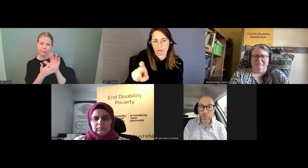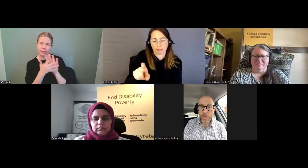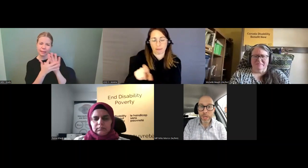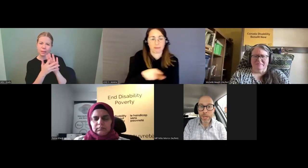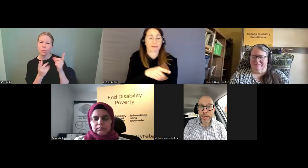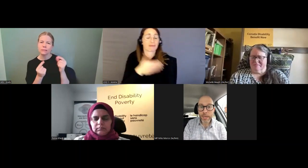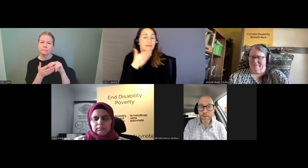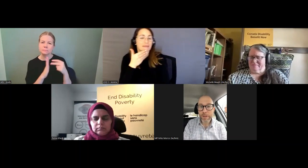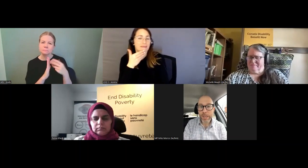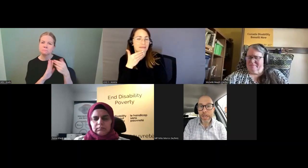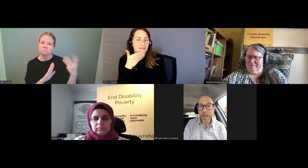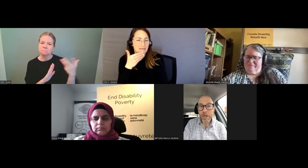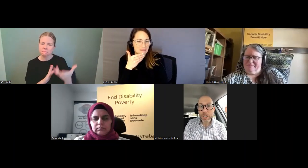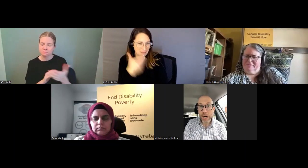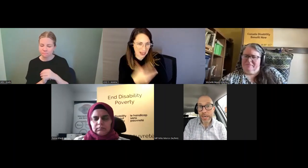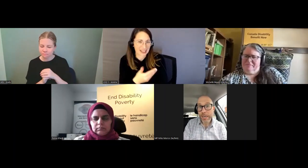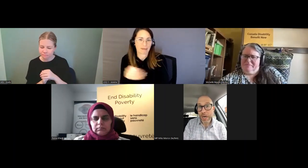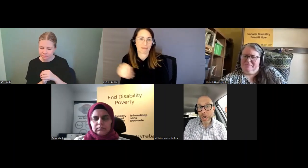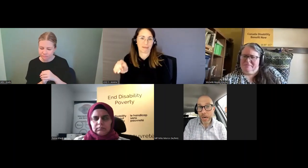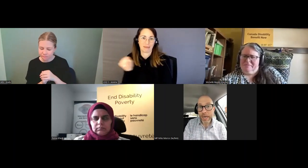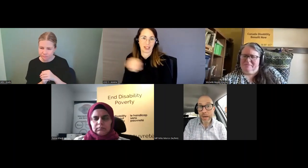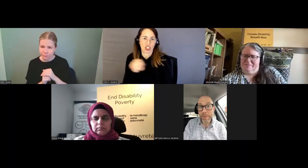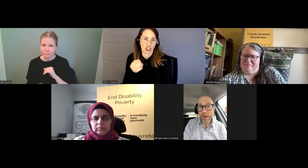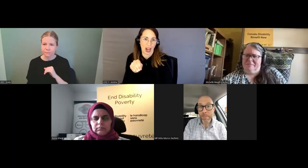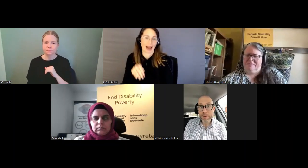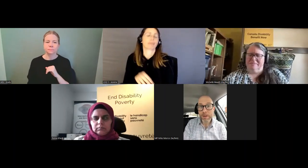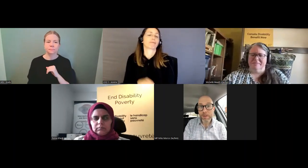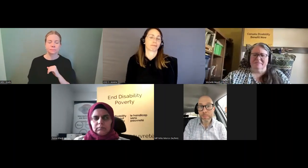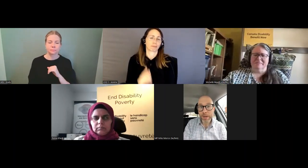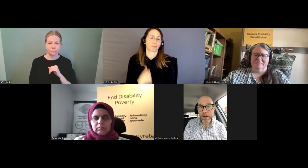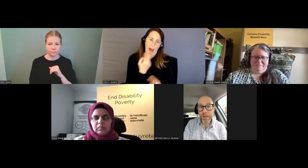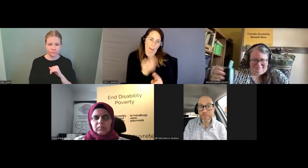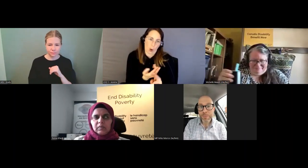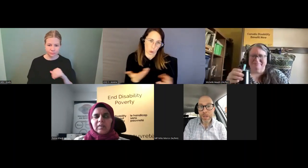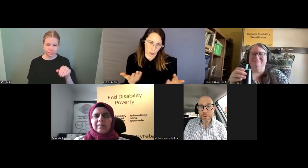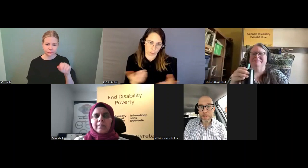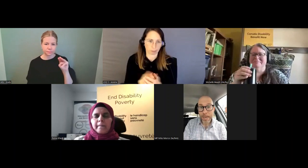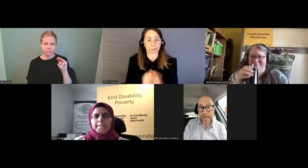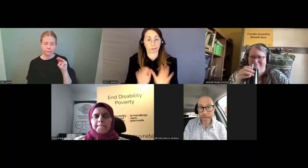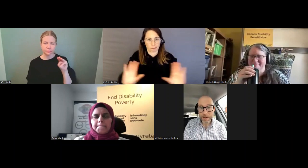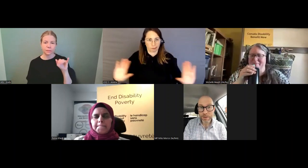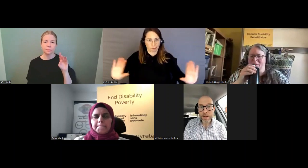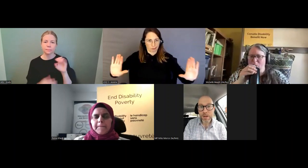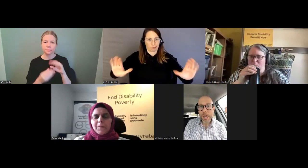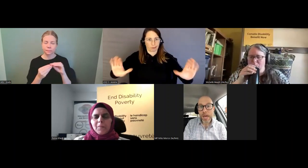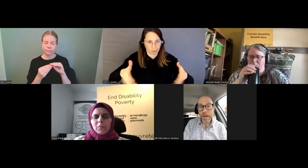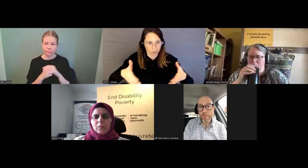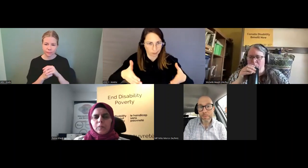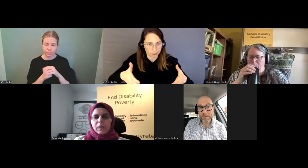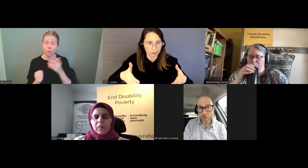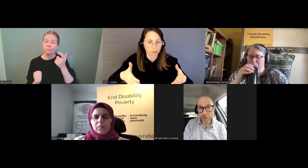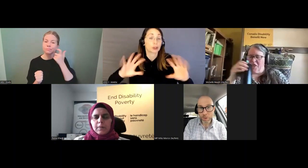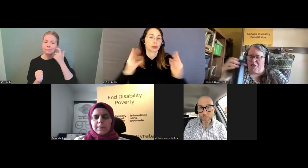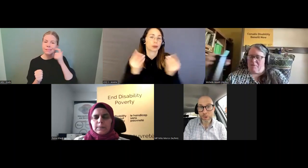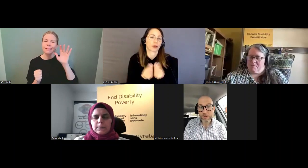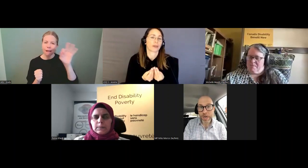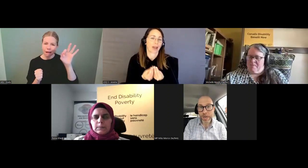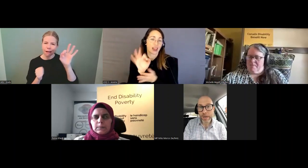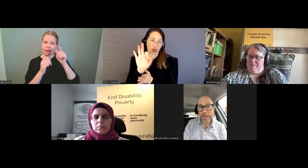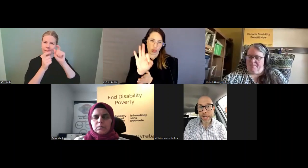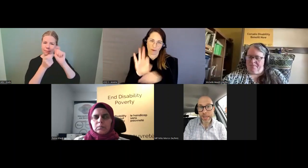WE COLLECTIVELY GOT NINE AMENDMENTS TO THE BILL PASSED BEFORE THIRD READING IN THE HOUSE